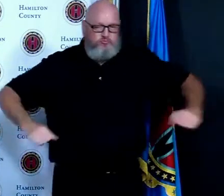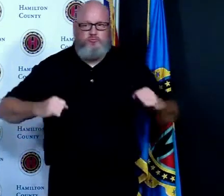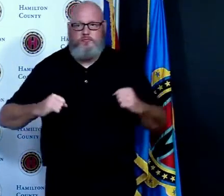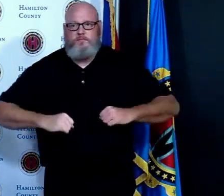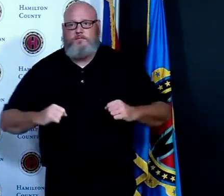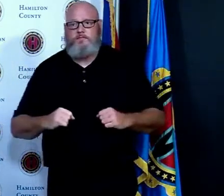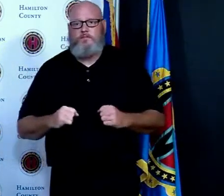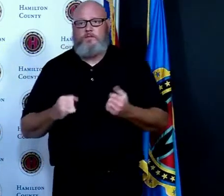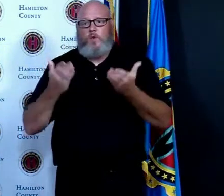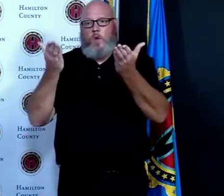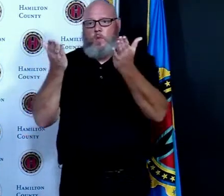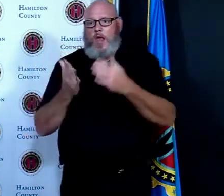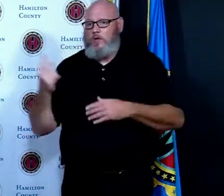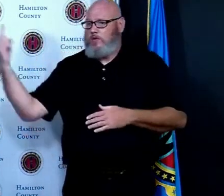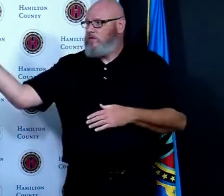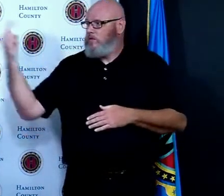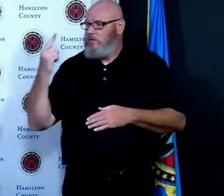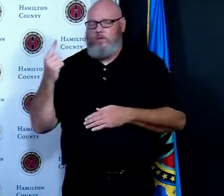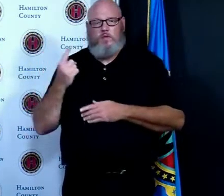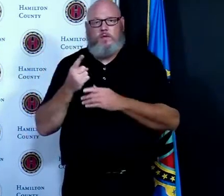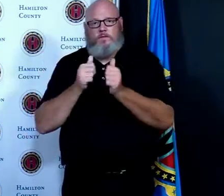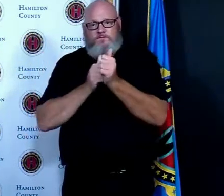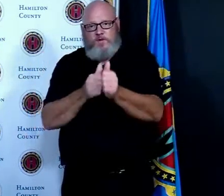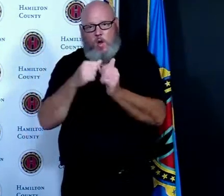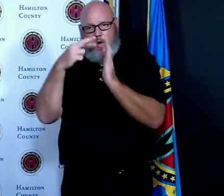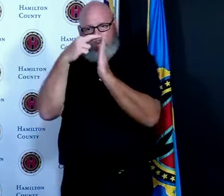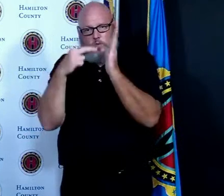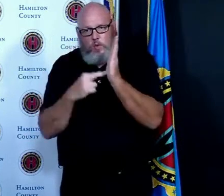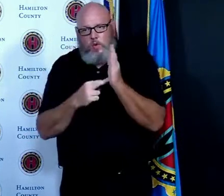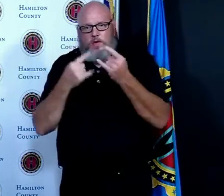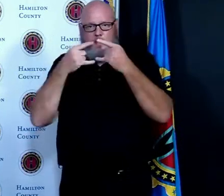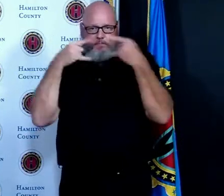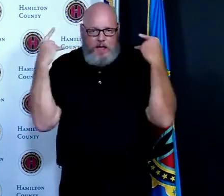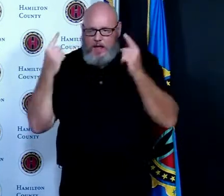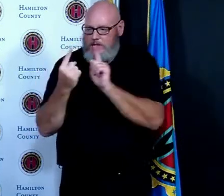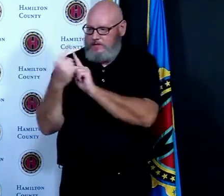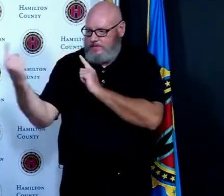for restaurants and bars or I could go out with nine of my closest friends that I haven't seen